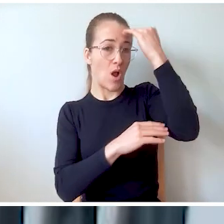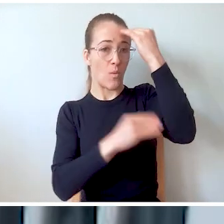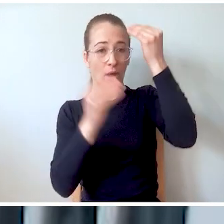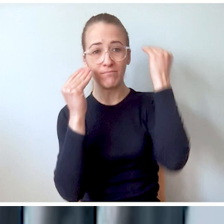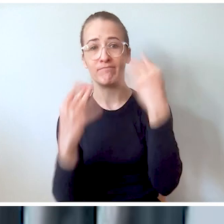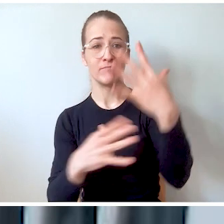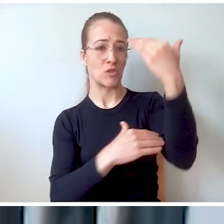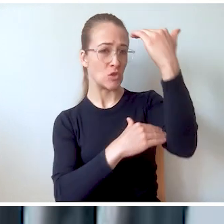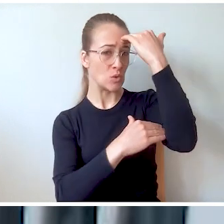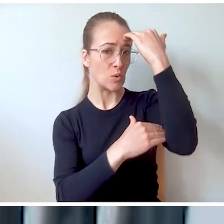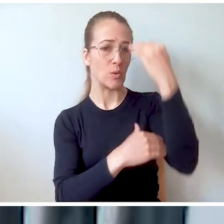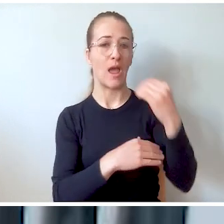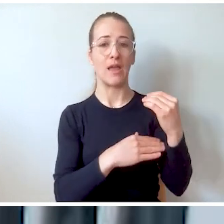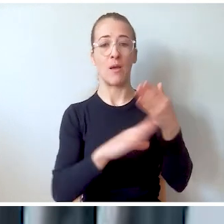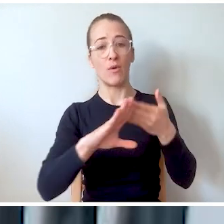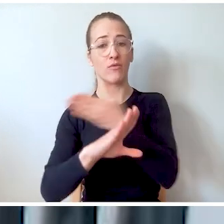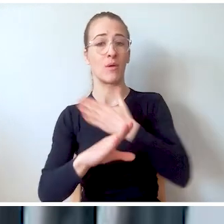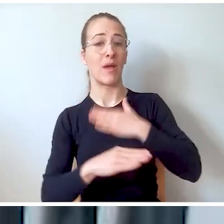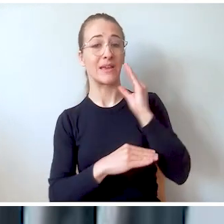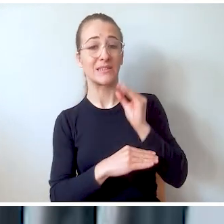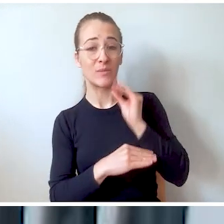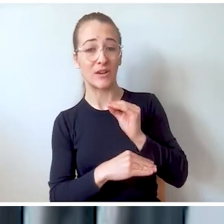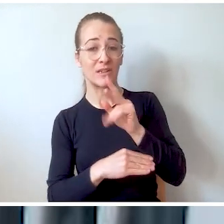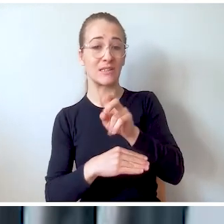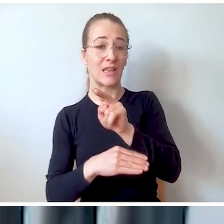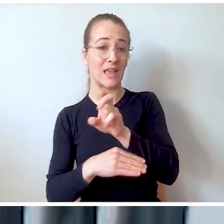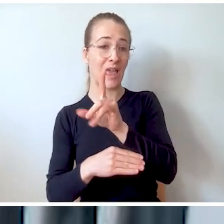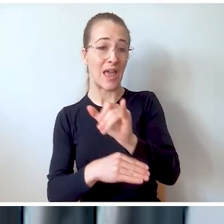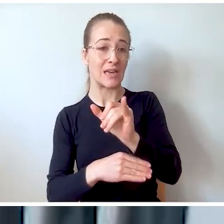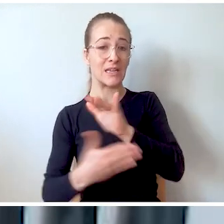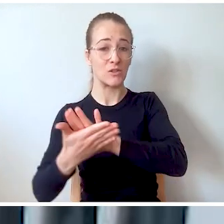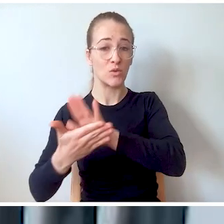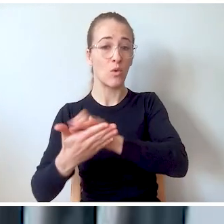And prior to my experience, either at the Kennedy School or even living with a disability,